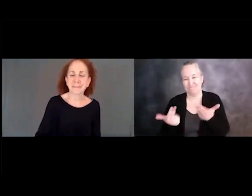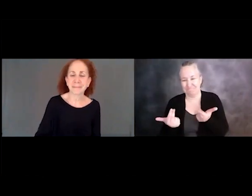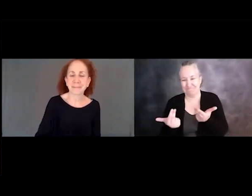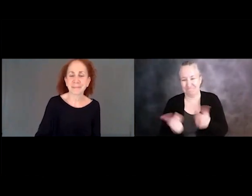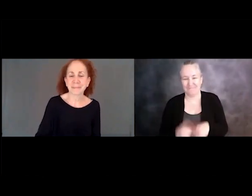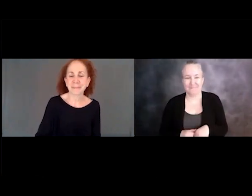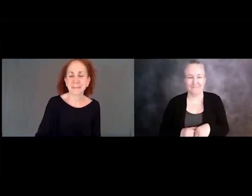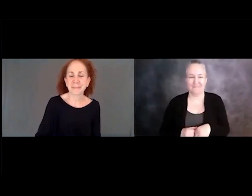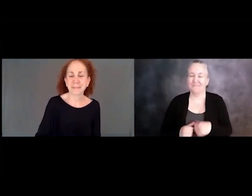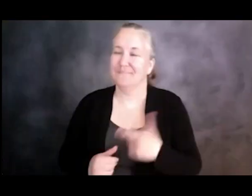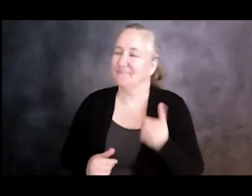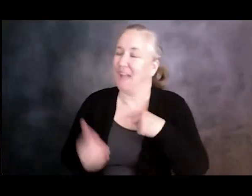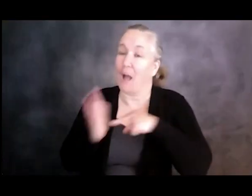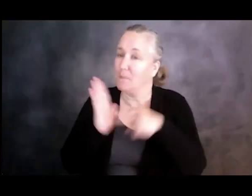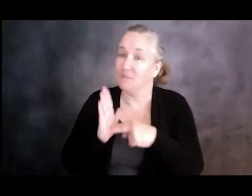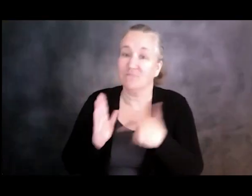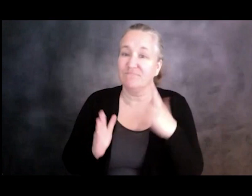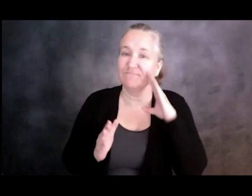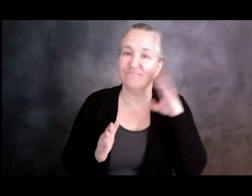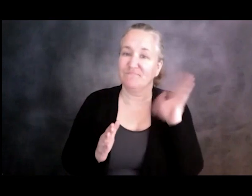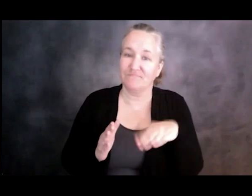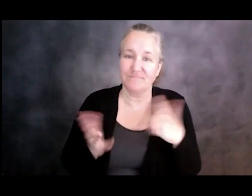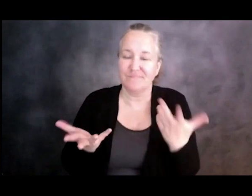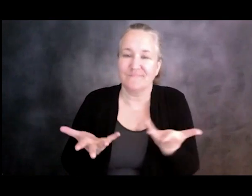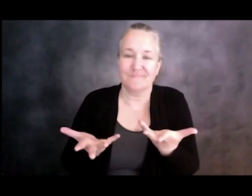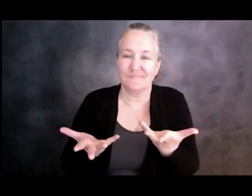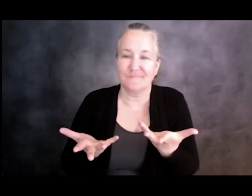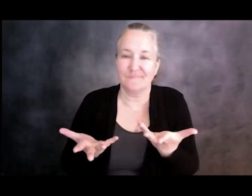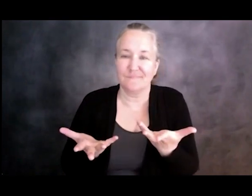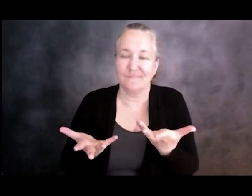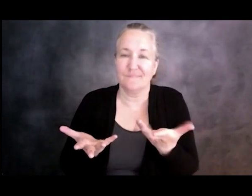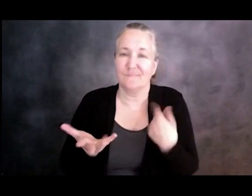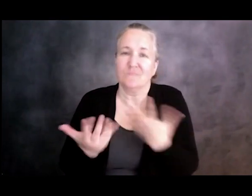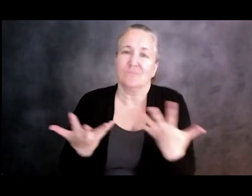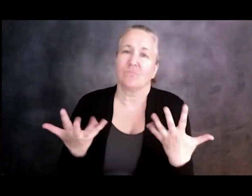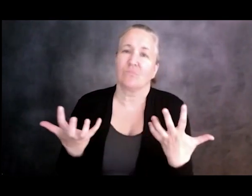I mean, there's so many dangers to our longing for representation without really